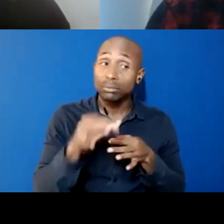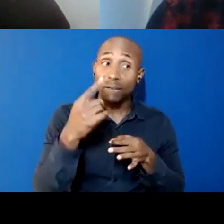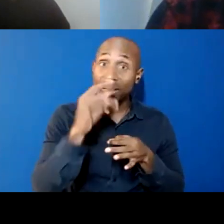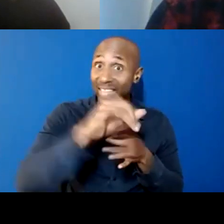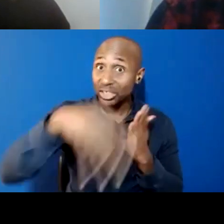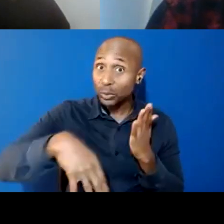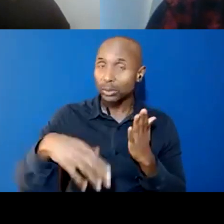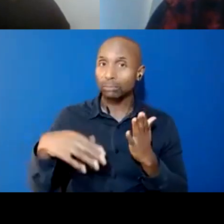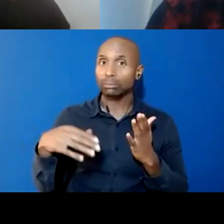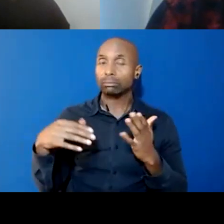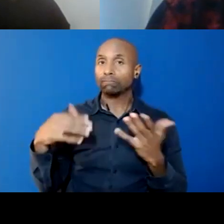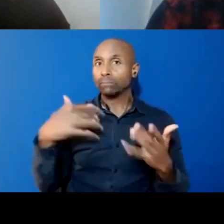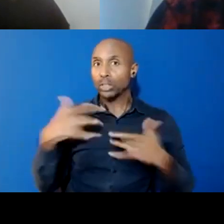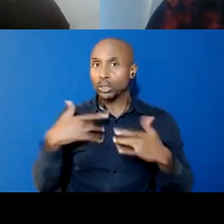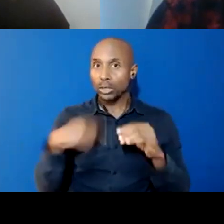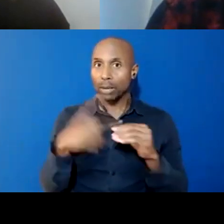for the Thomas Jay Watson Fellowship.